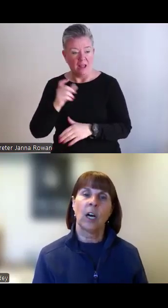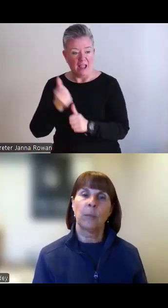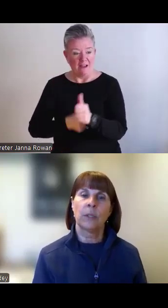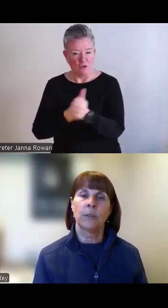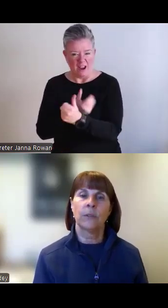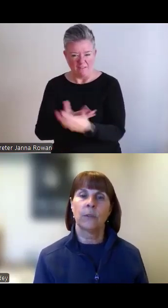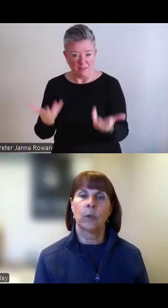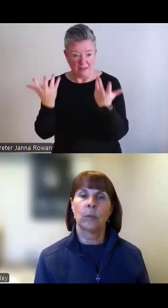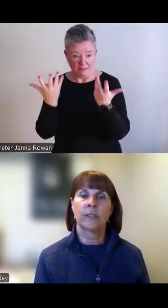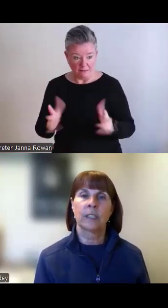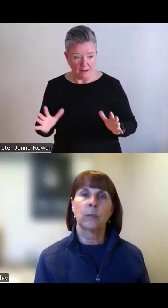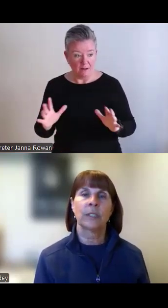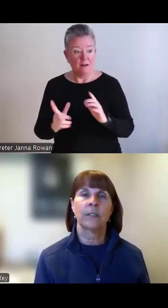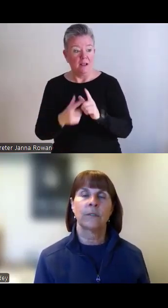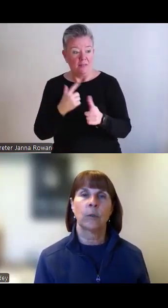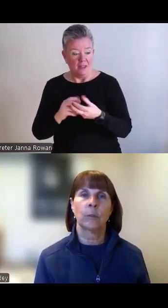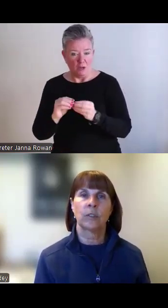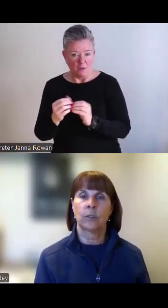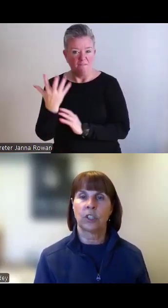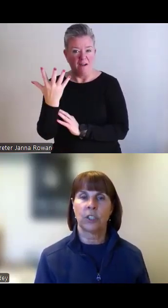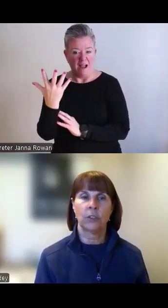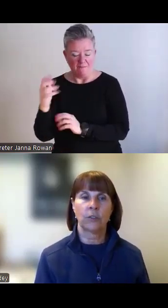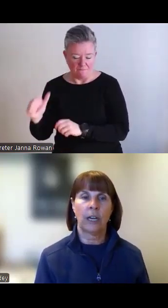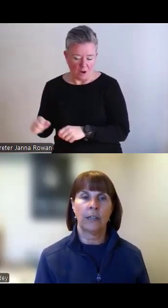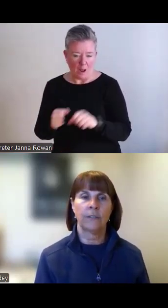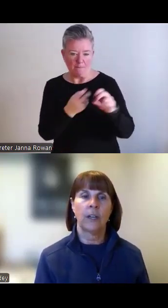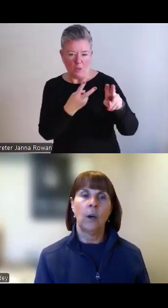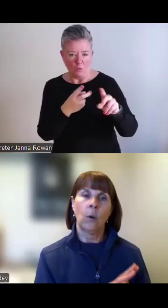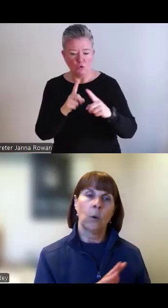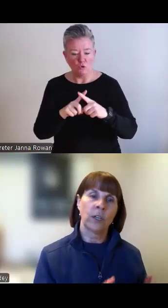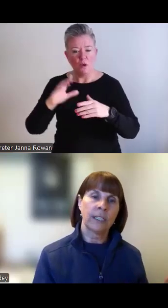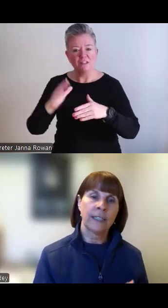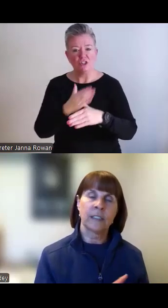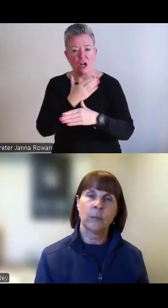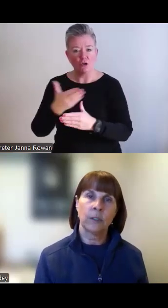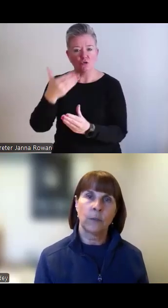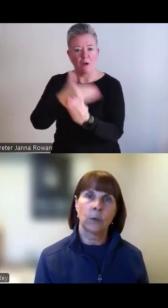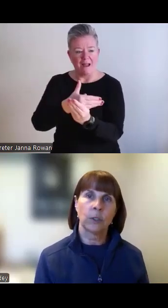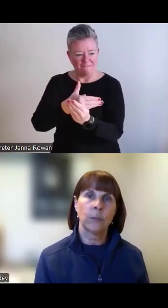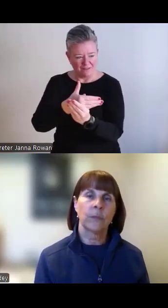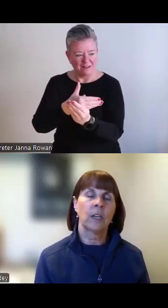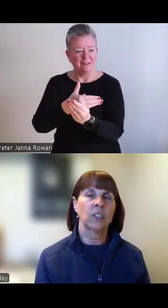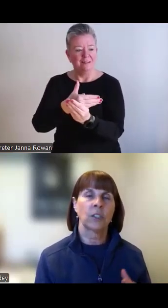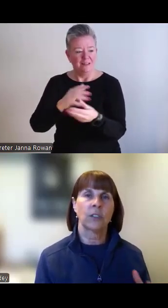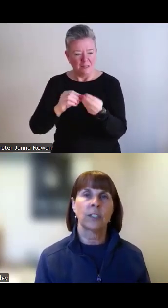you'll upload the forms, the completed forms to a shared drive, organize them in a folder. I'll show